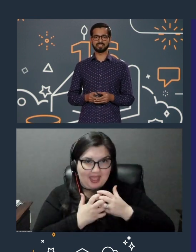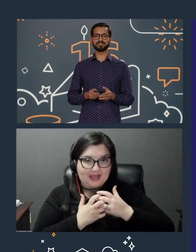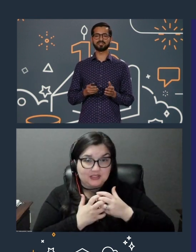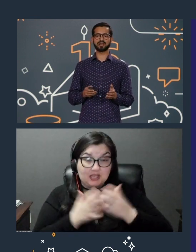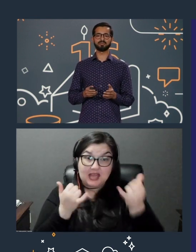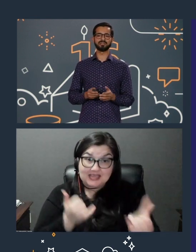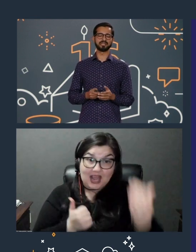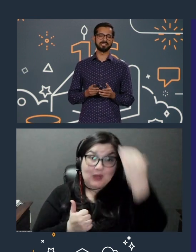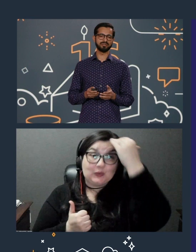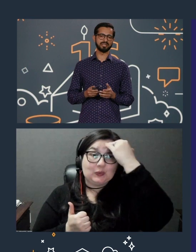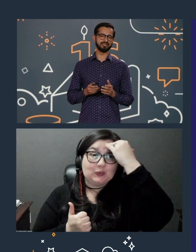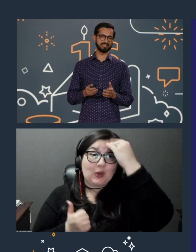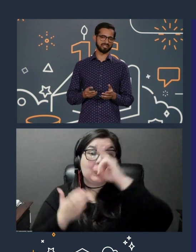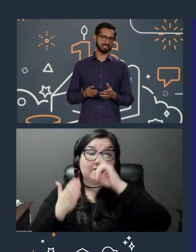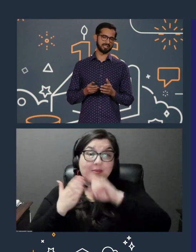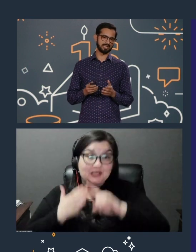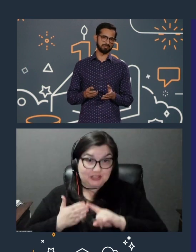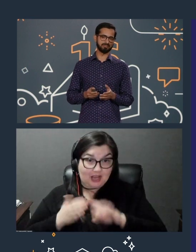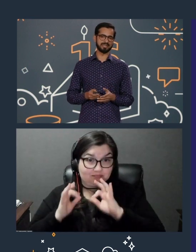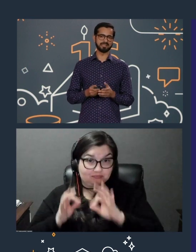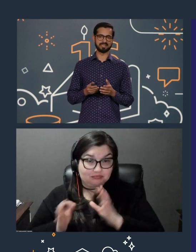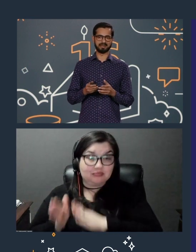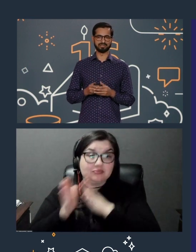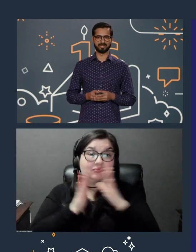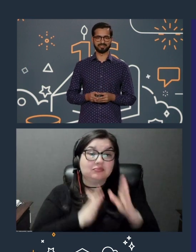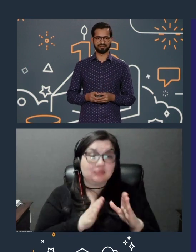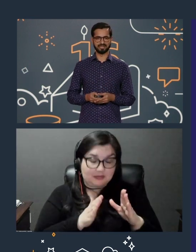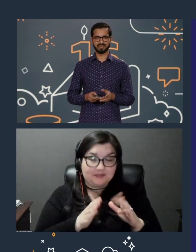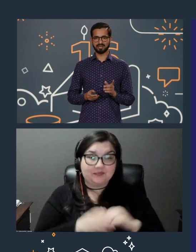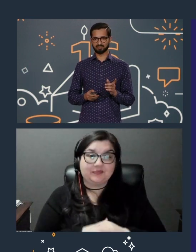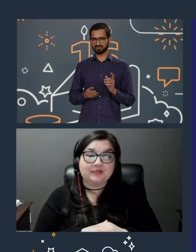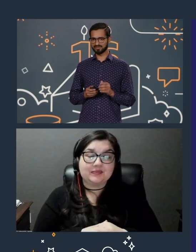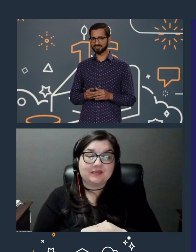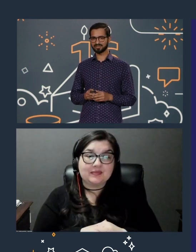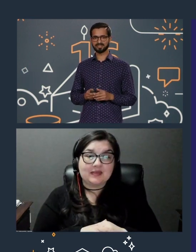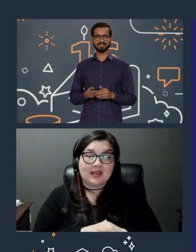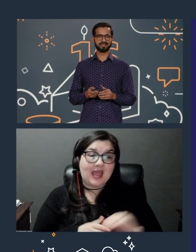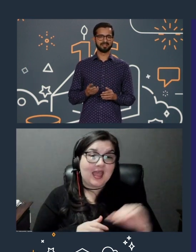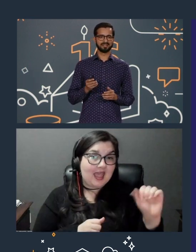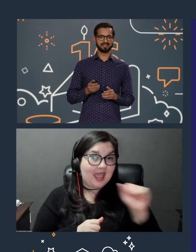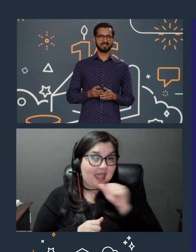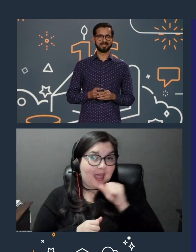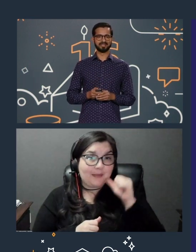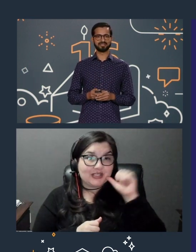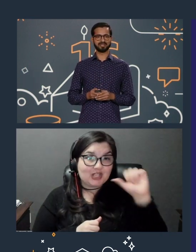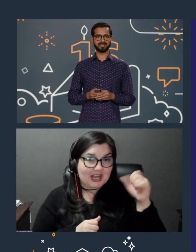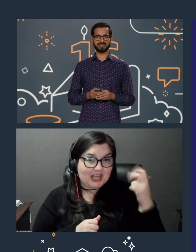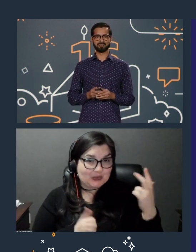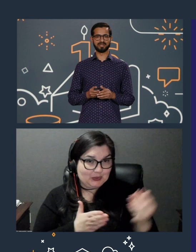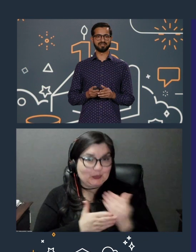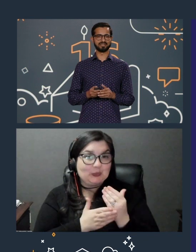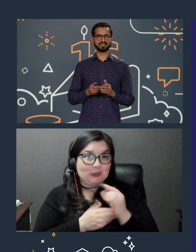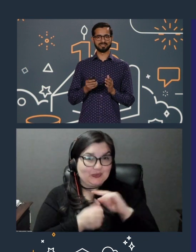let's talk about the new integrated checking capabilities in Amazon S3. But first, let's talk about